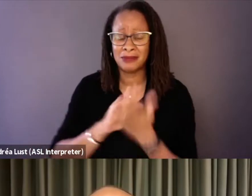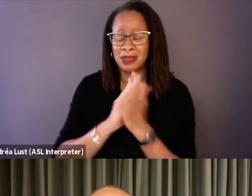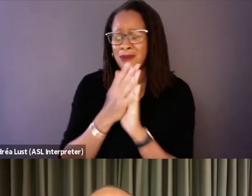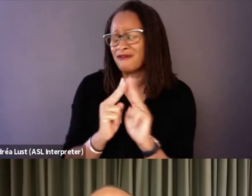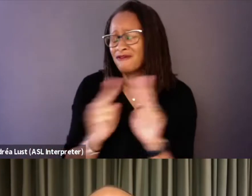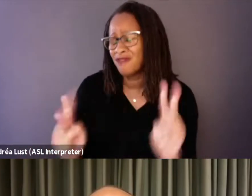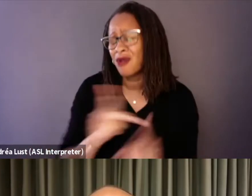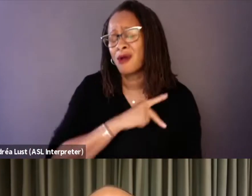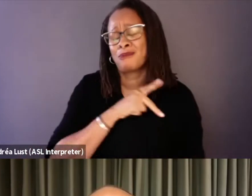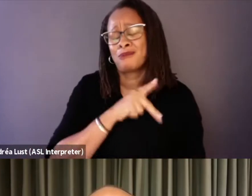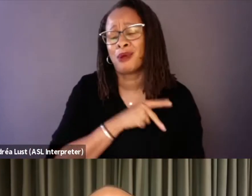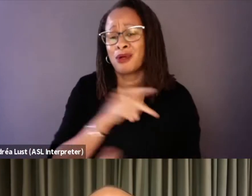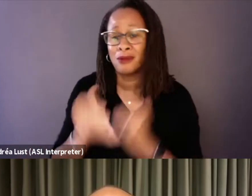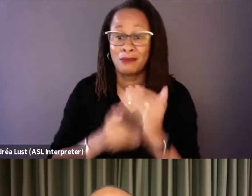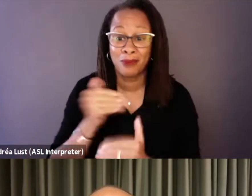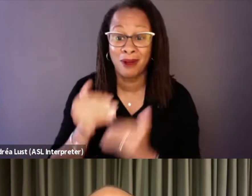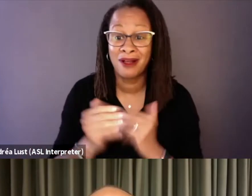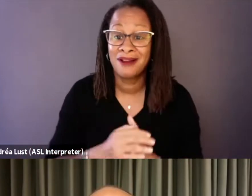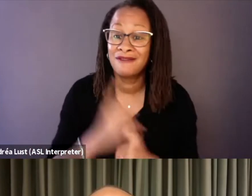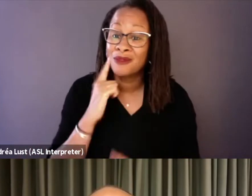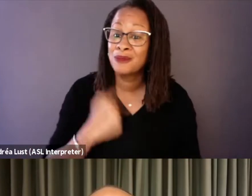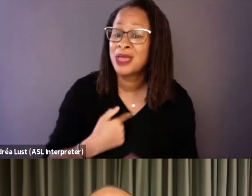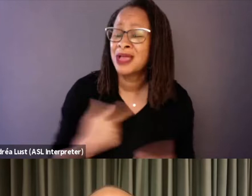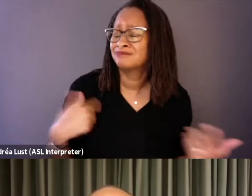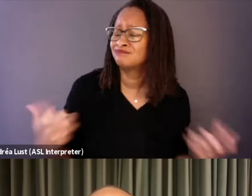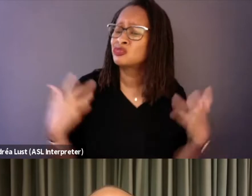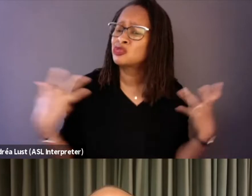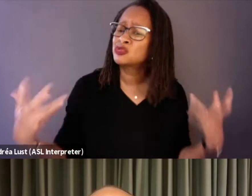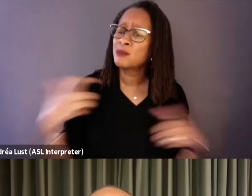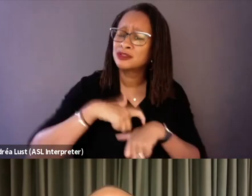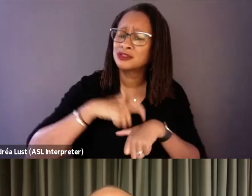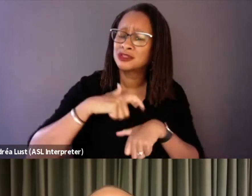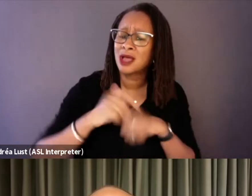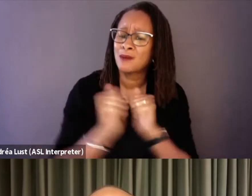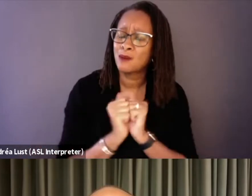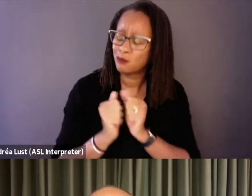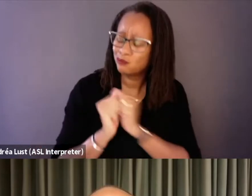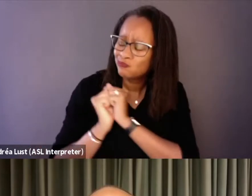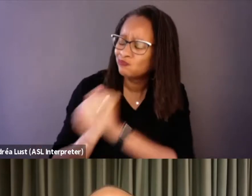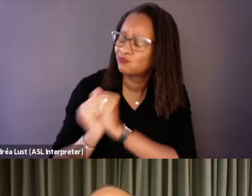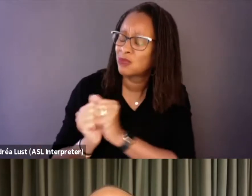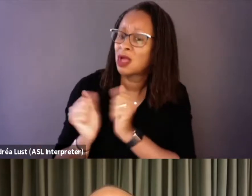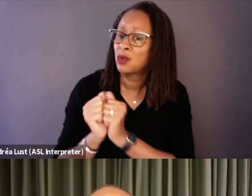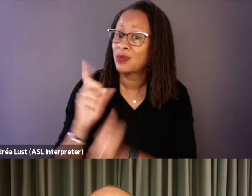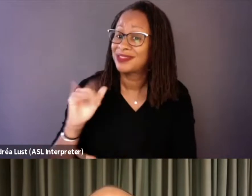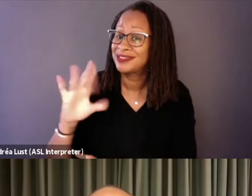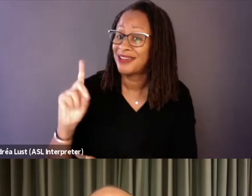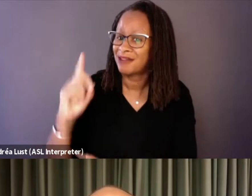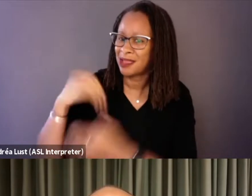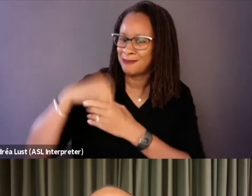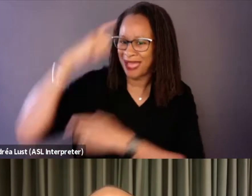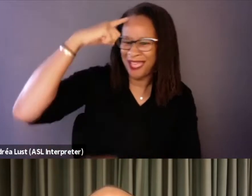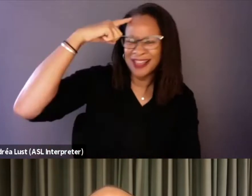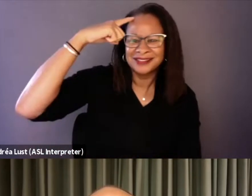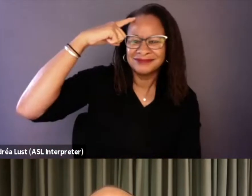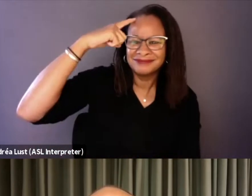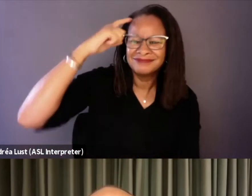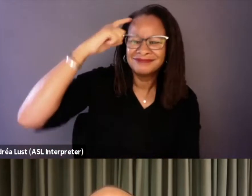because I spent so much time with David in my head sharing his stories,